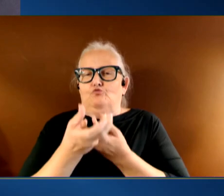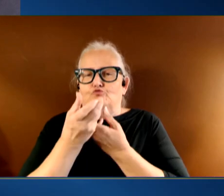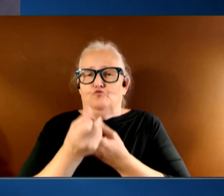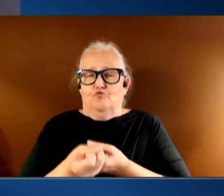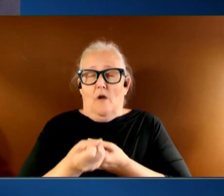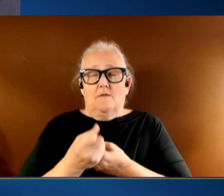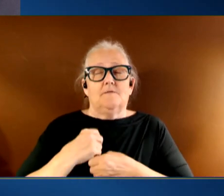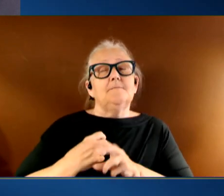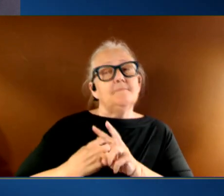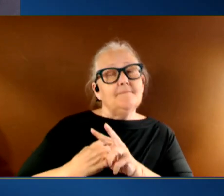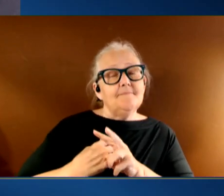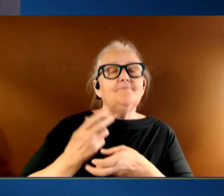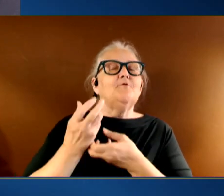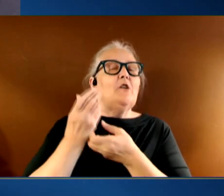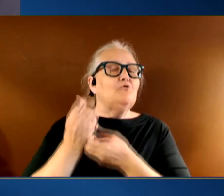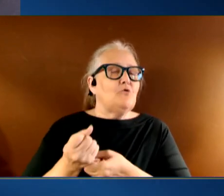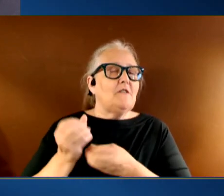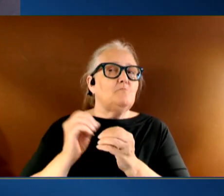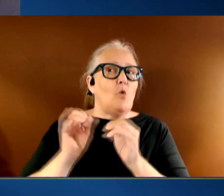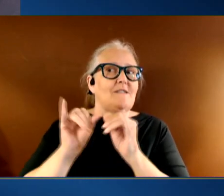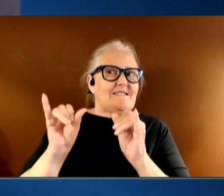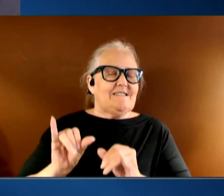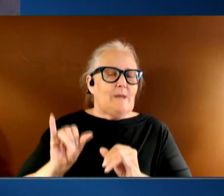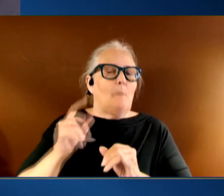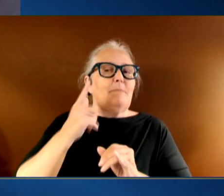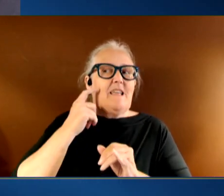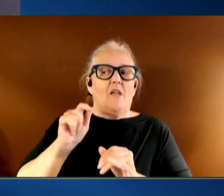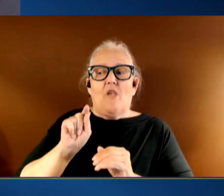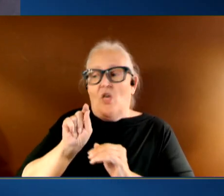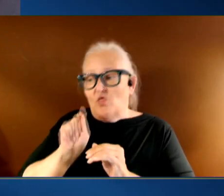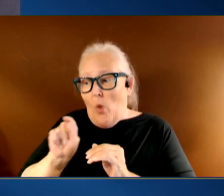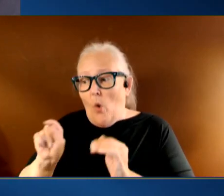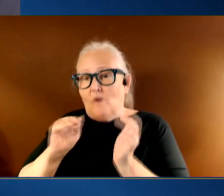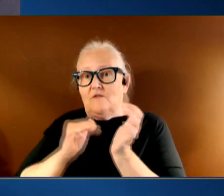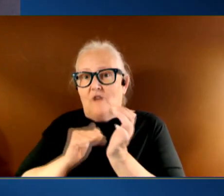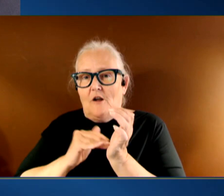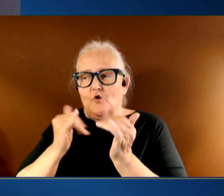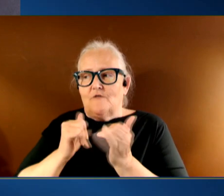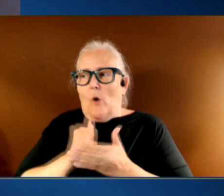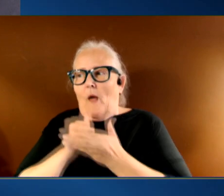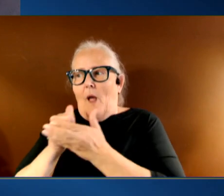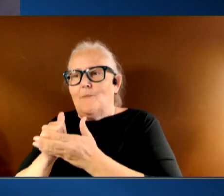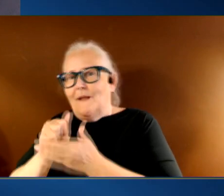because they're there helping other physicians to understand what we need in the sickle cell